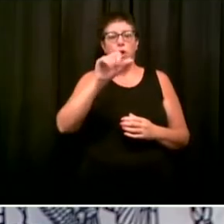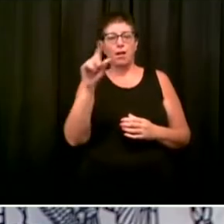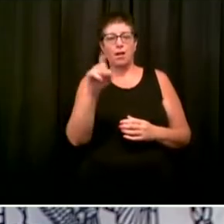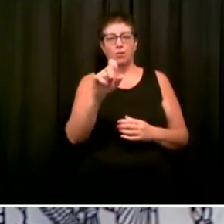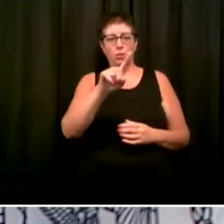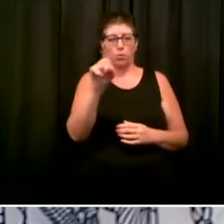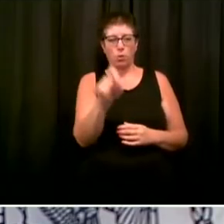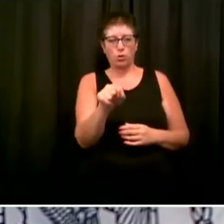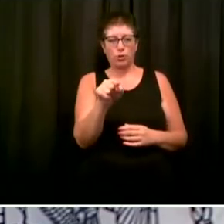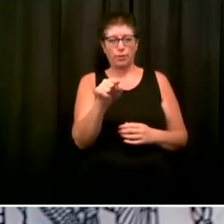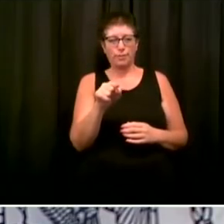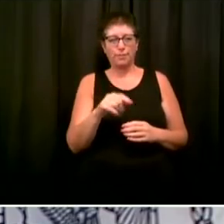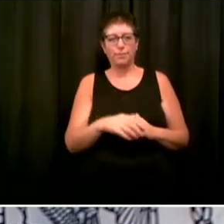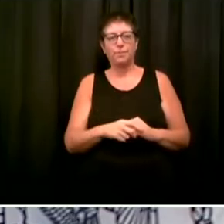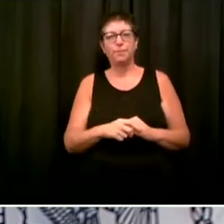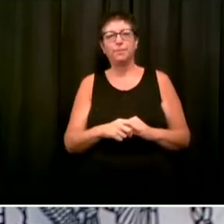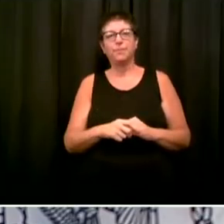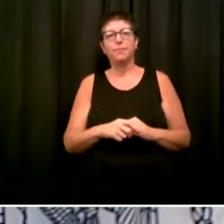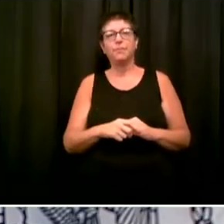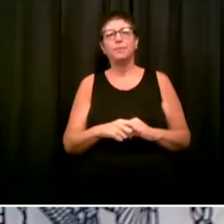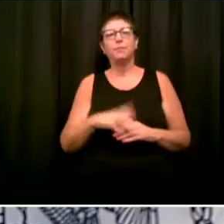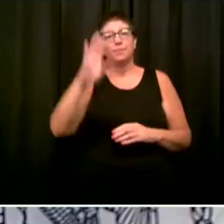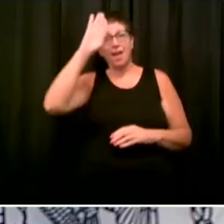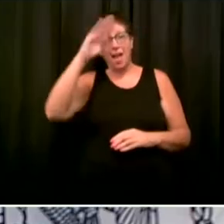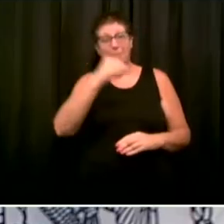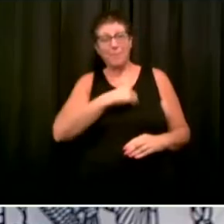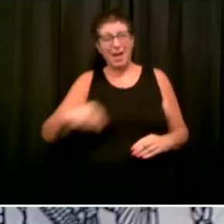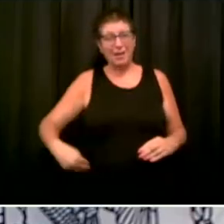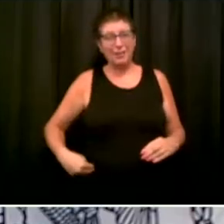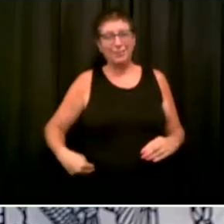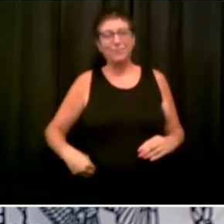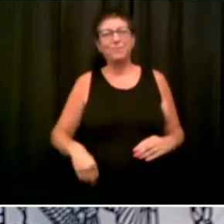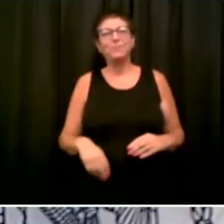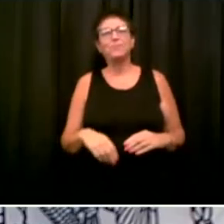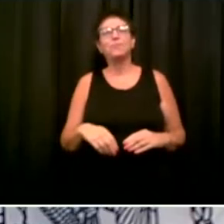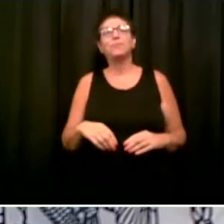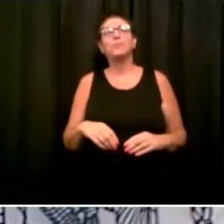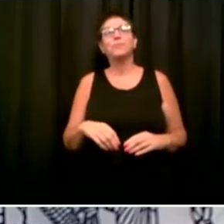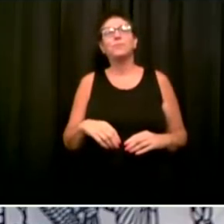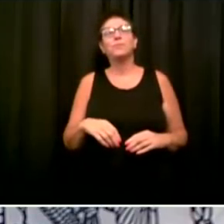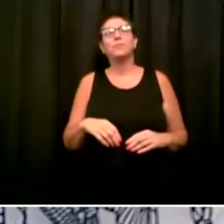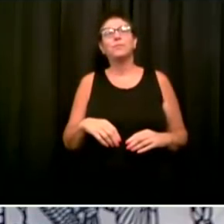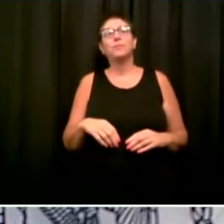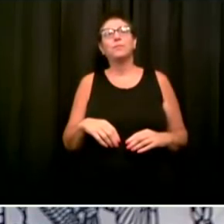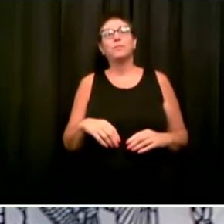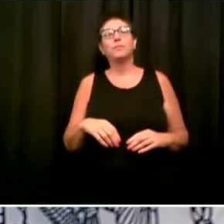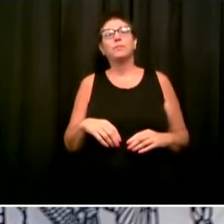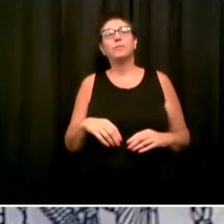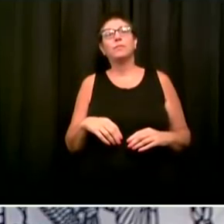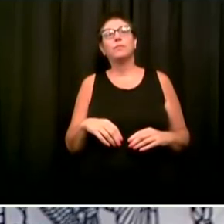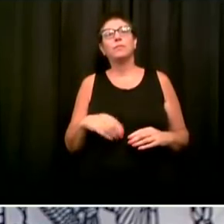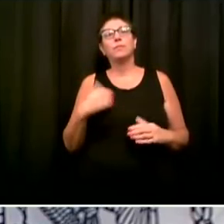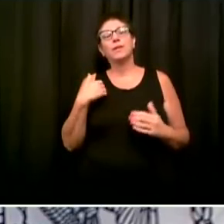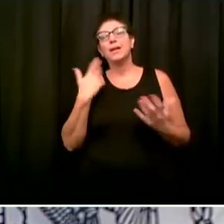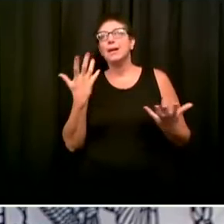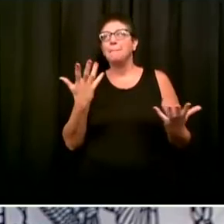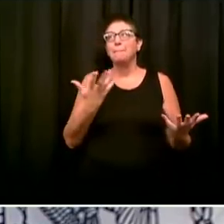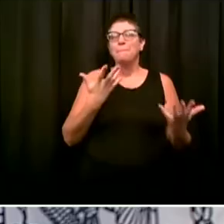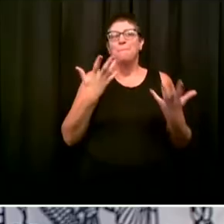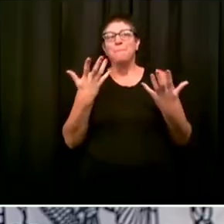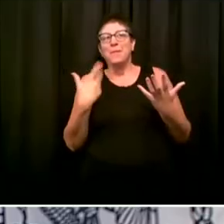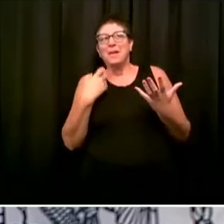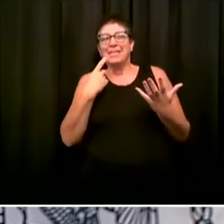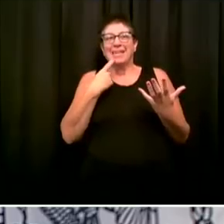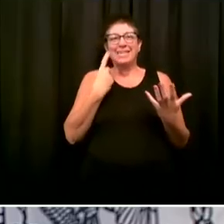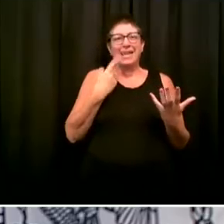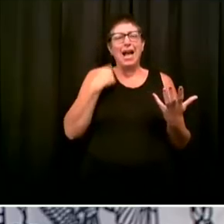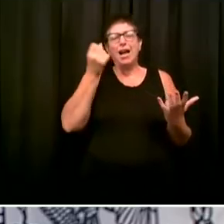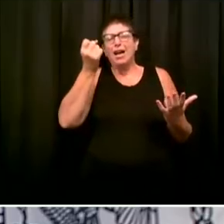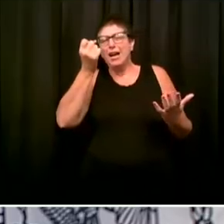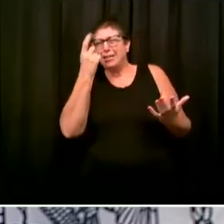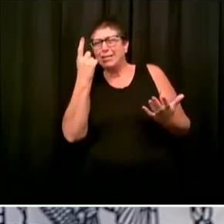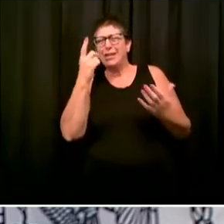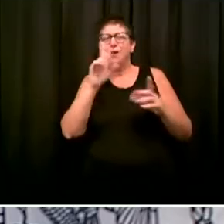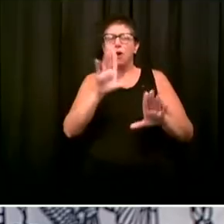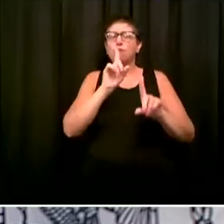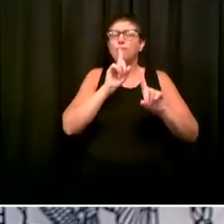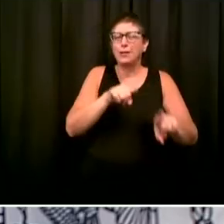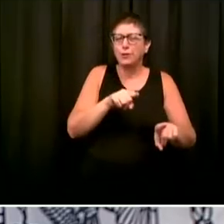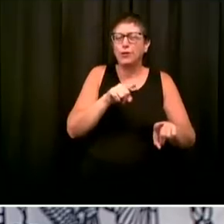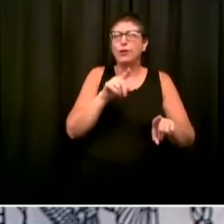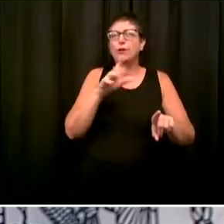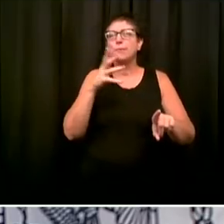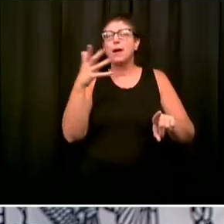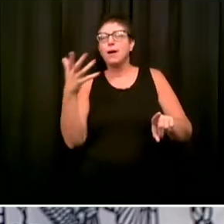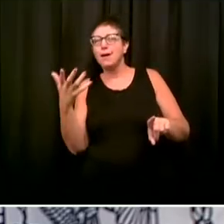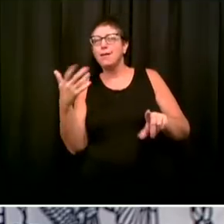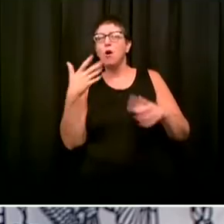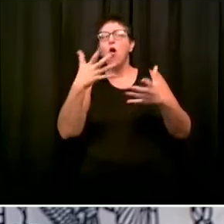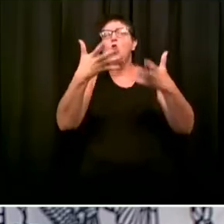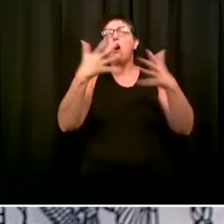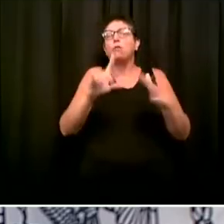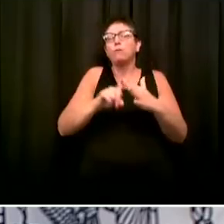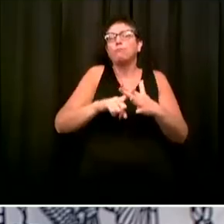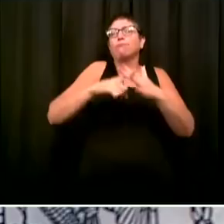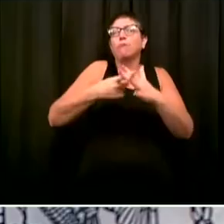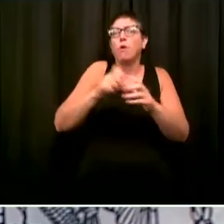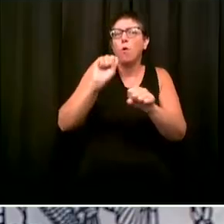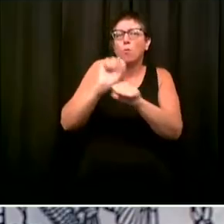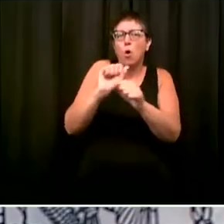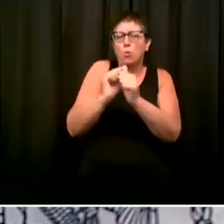LIST.